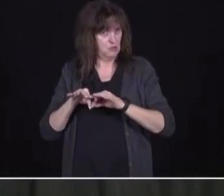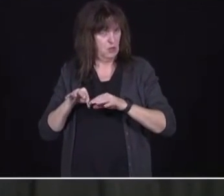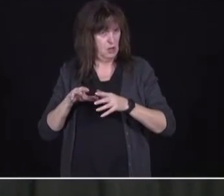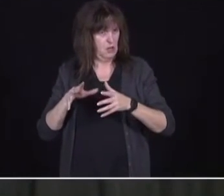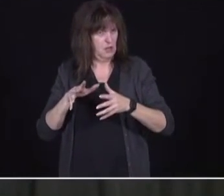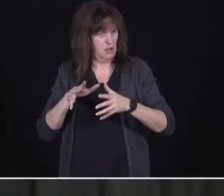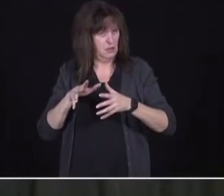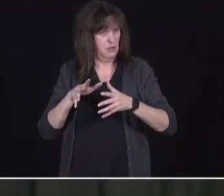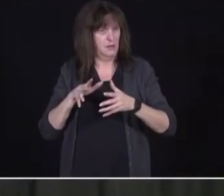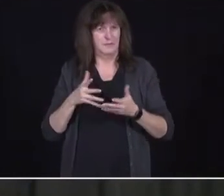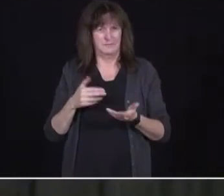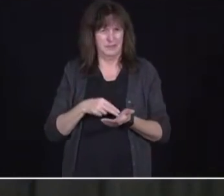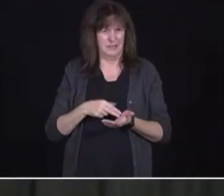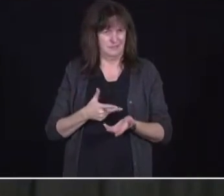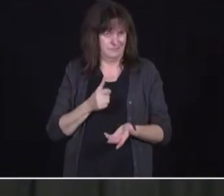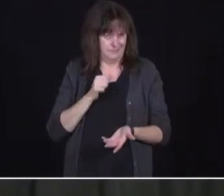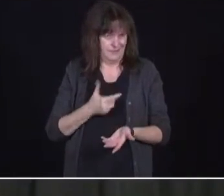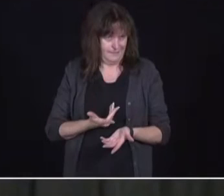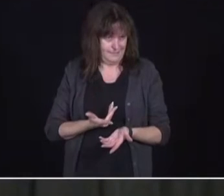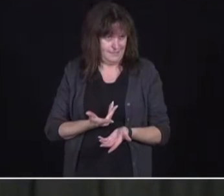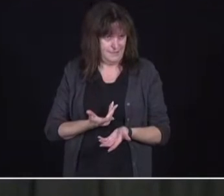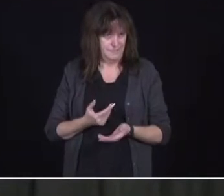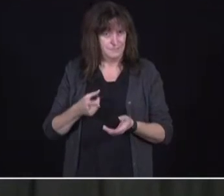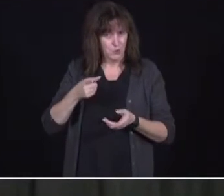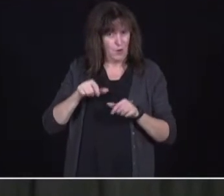So